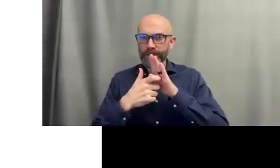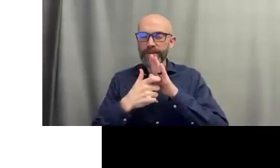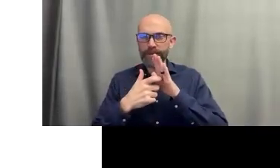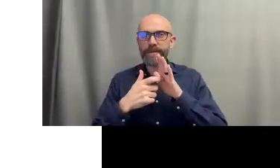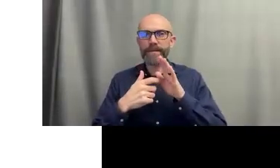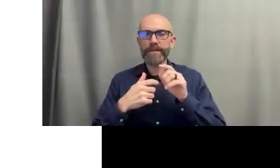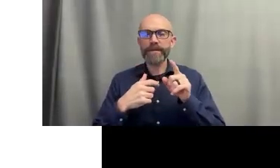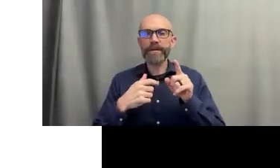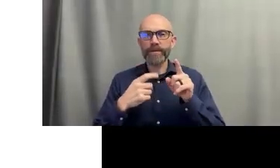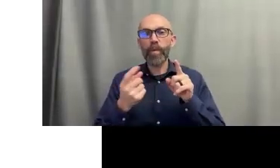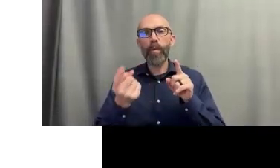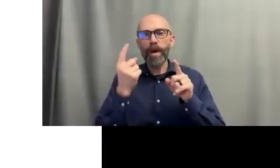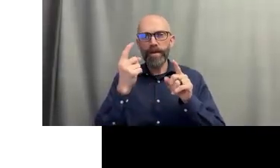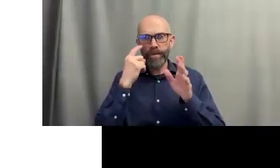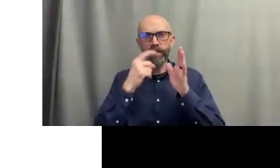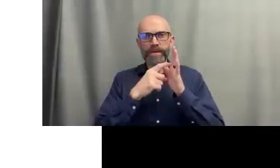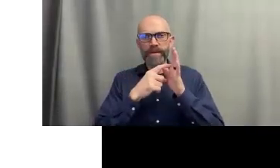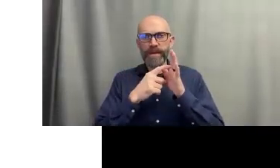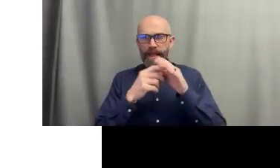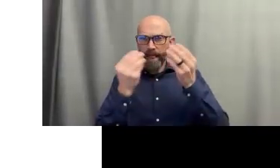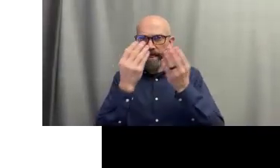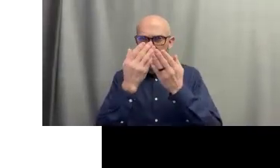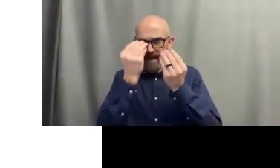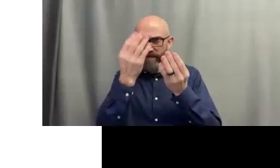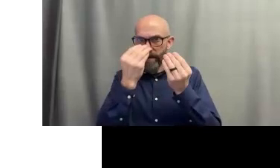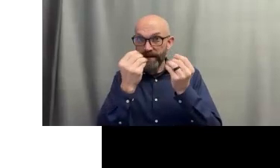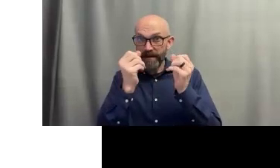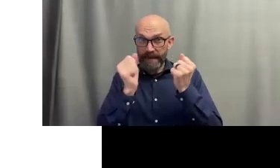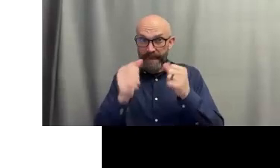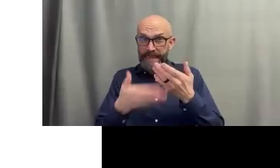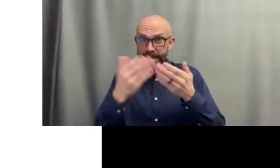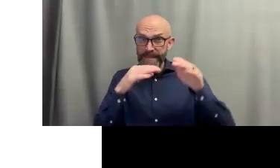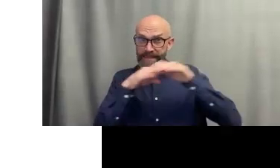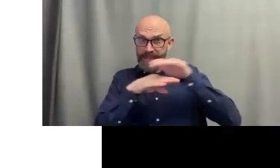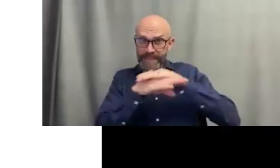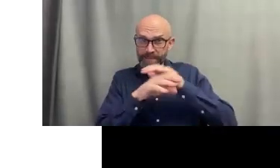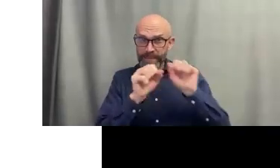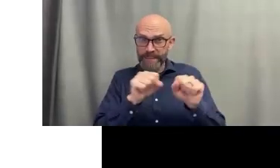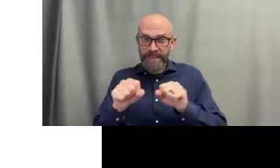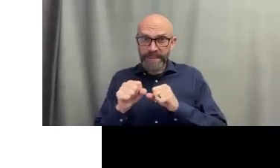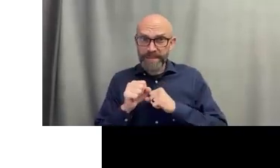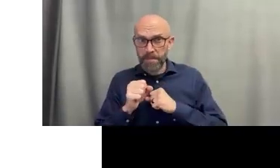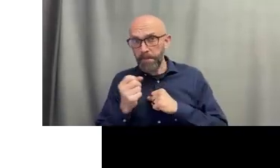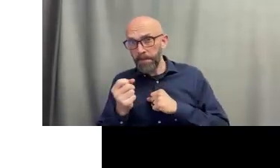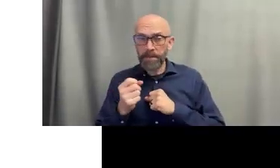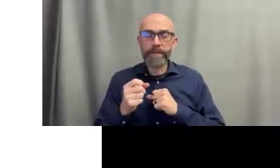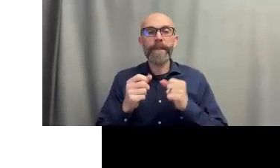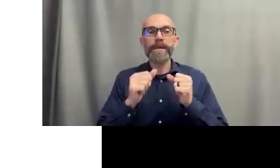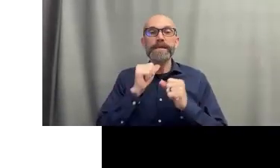Too, is, how accessible the material is. So they list all those accessibility requirements. There's not just textbooks in here.